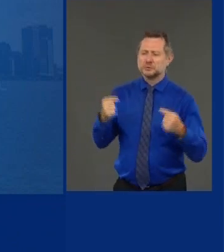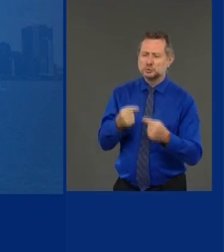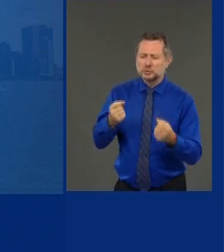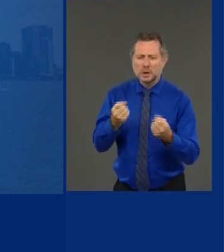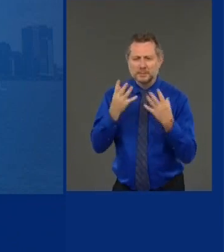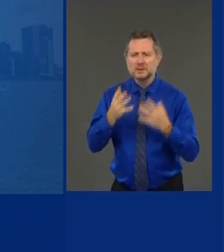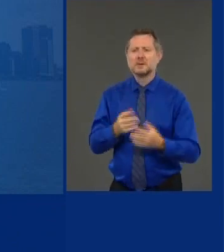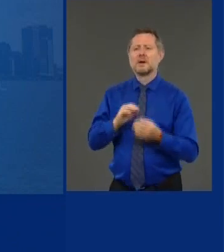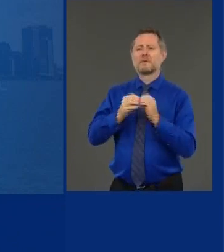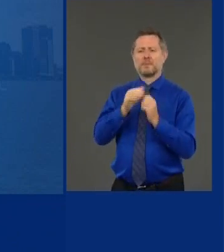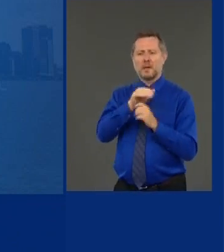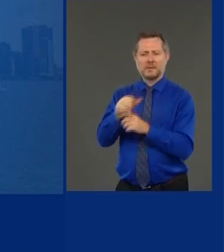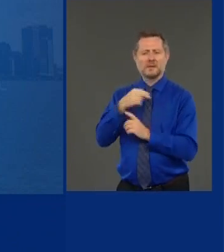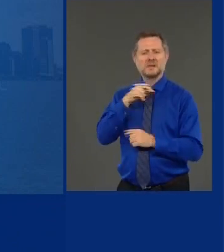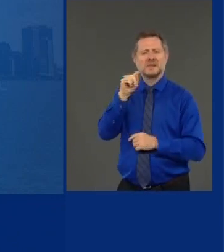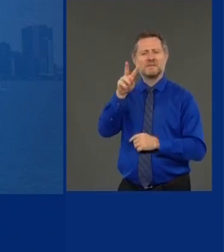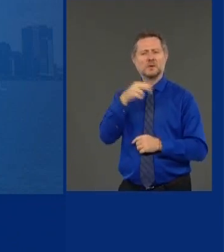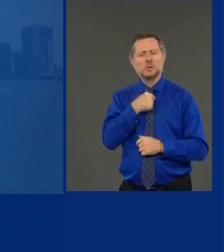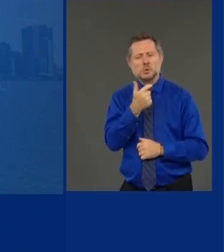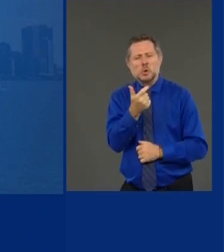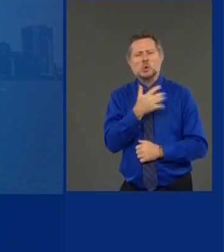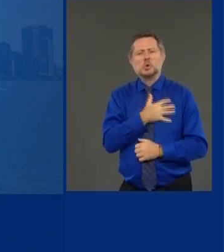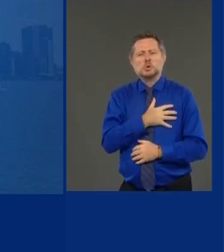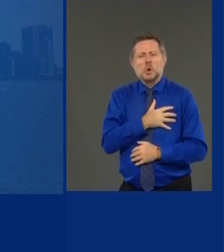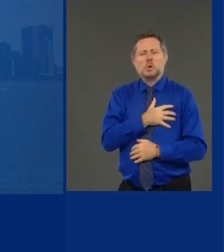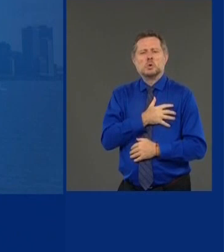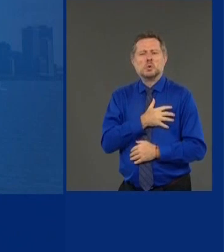WHAT A MISTAKE IT WAS. DURING THE VIETNAM WAR, EVERY